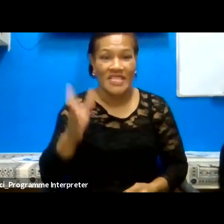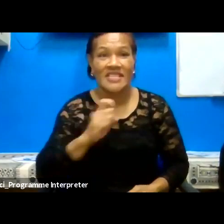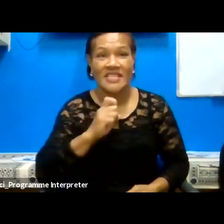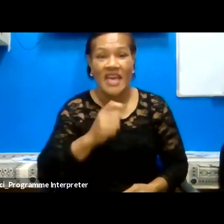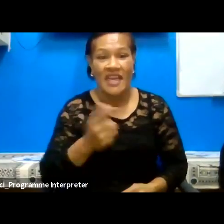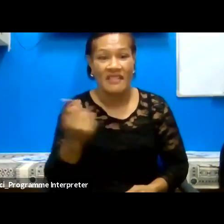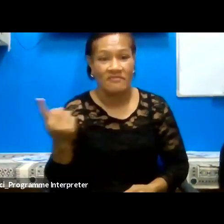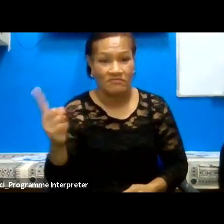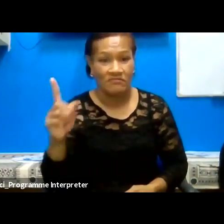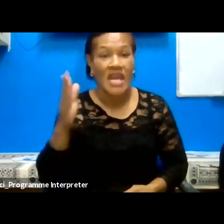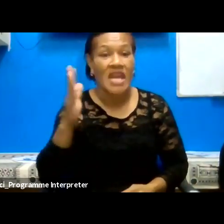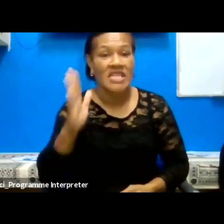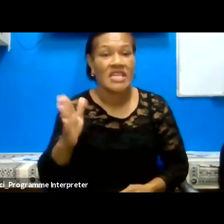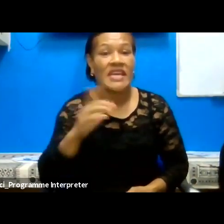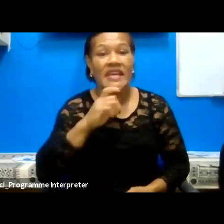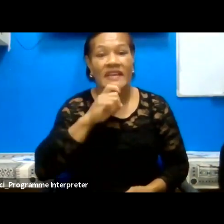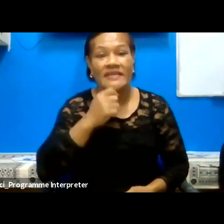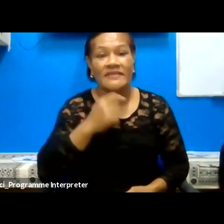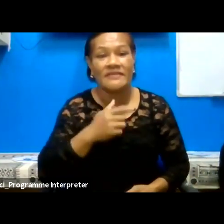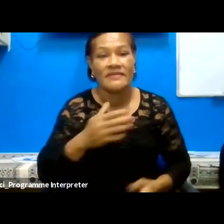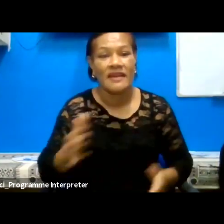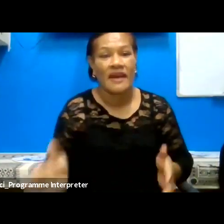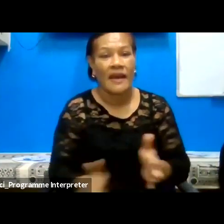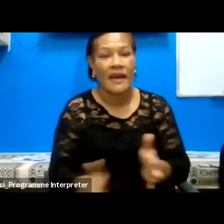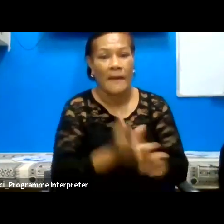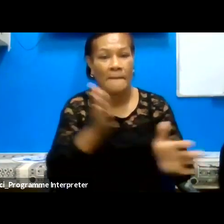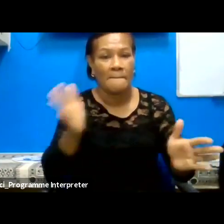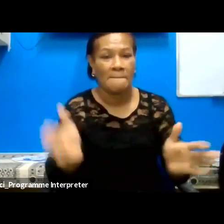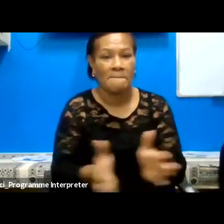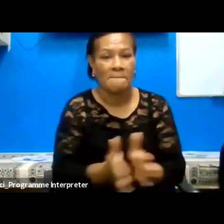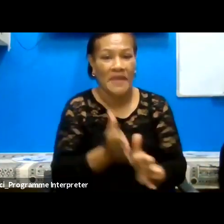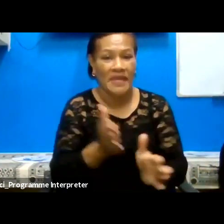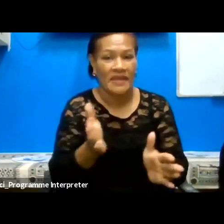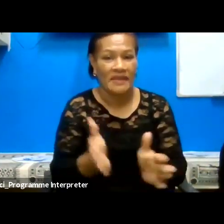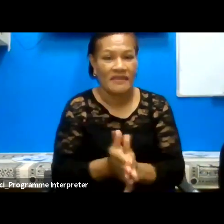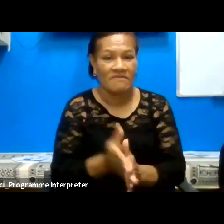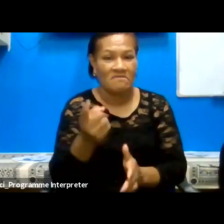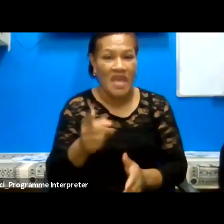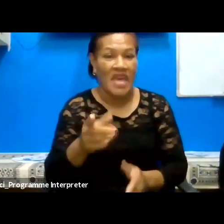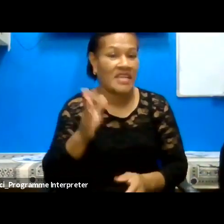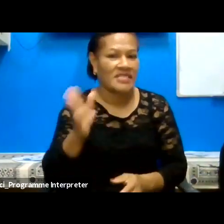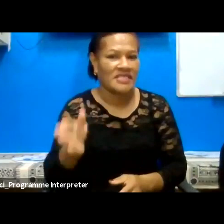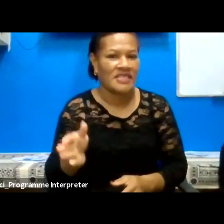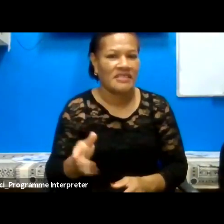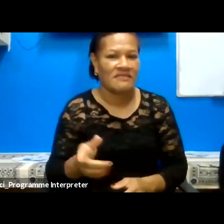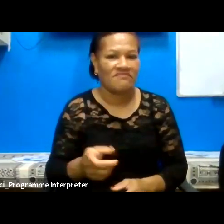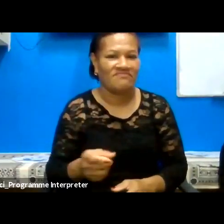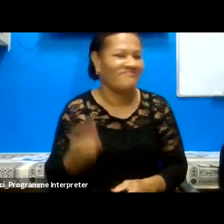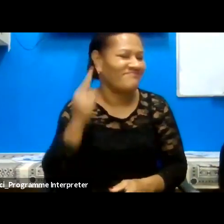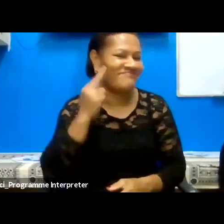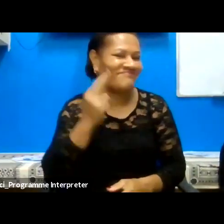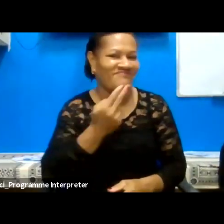speech. As you all know, that